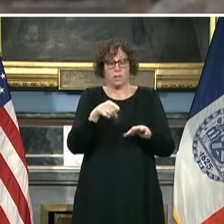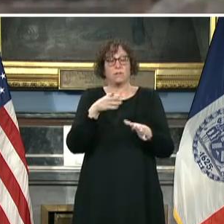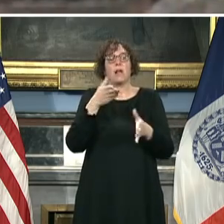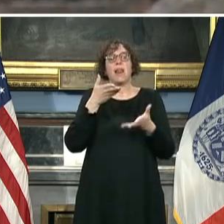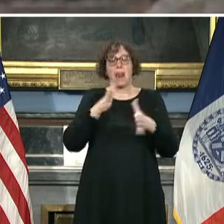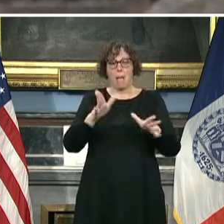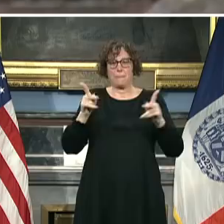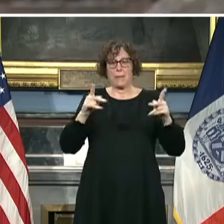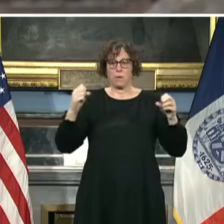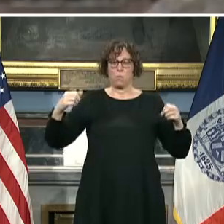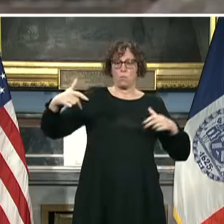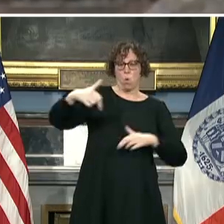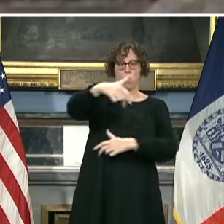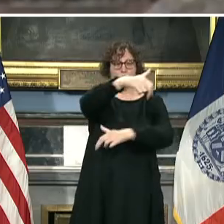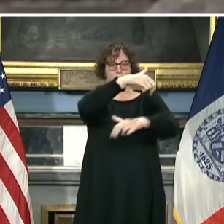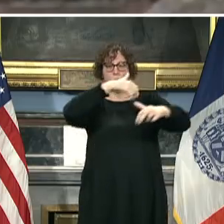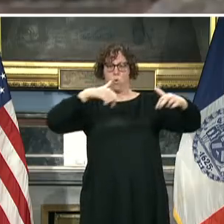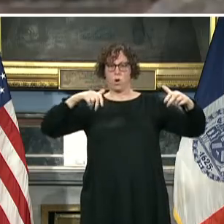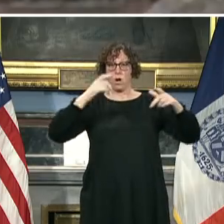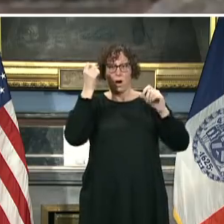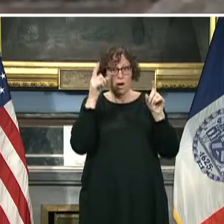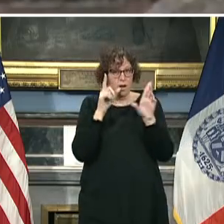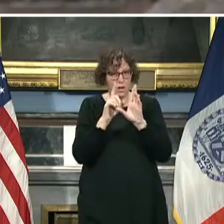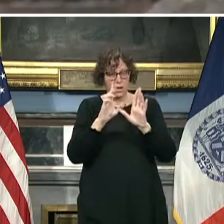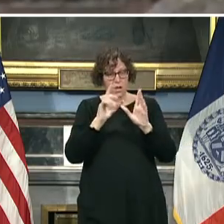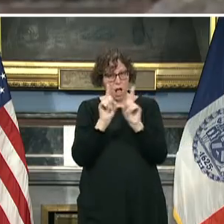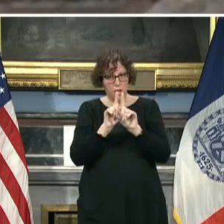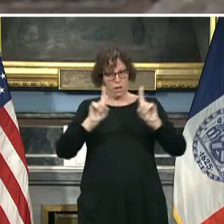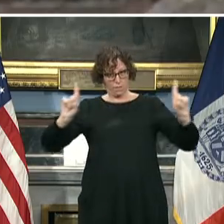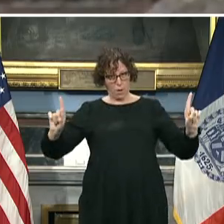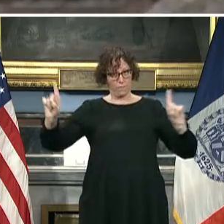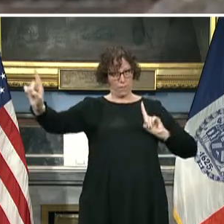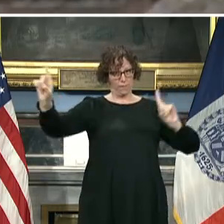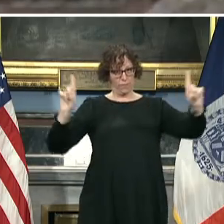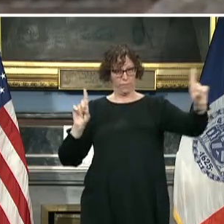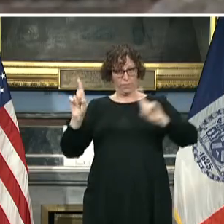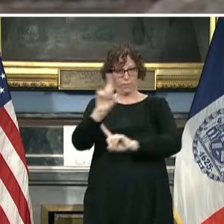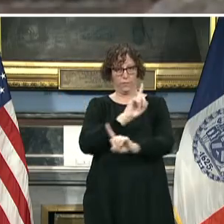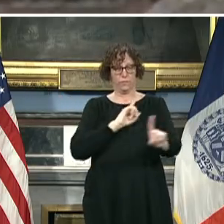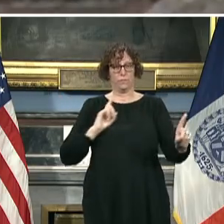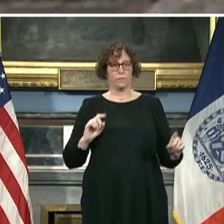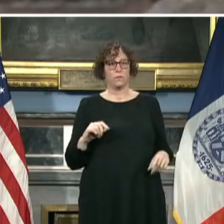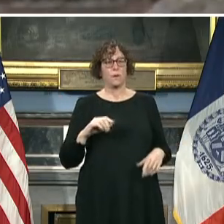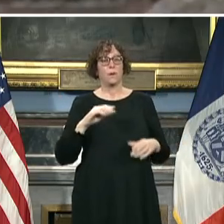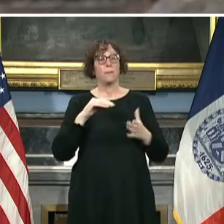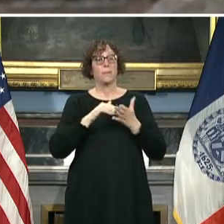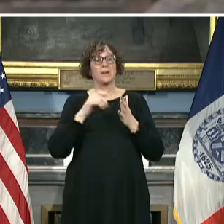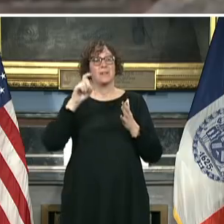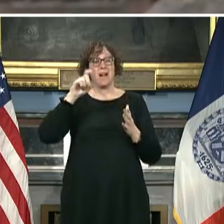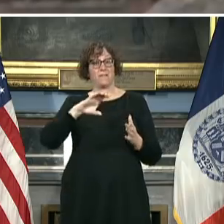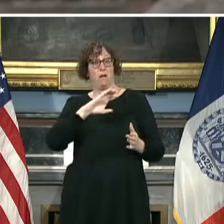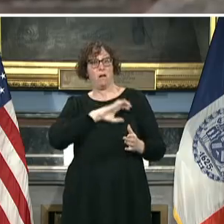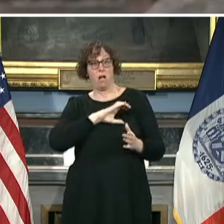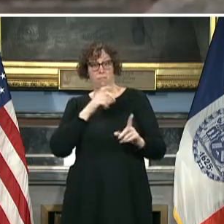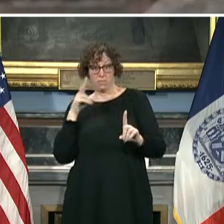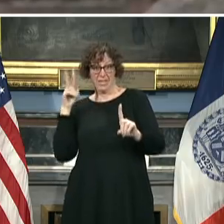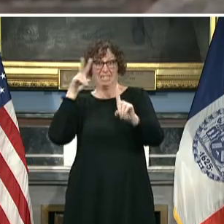ENFORCEMENT TO EMTH. IF YOU OND'T ATTACH ENFORCEMENT TO THEM, THEY'RE VERY CONCERNED THEY BECOME NEW